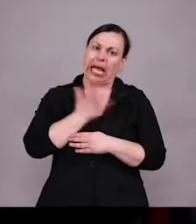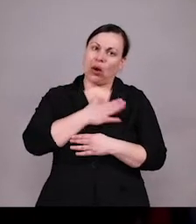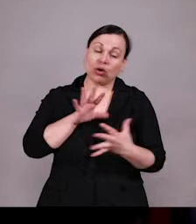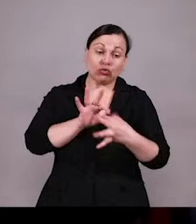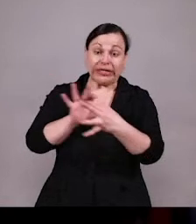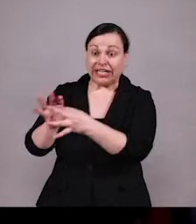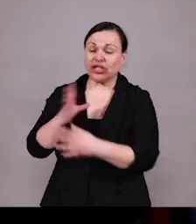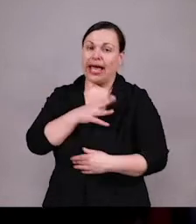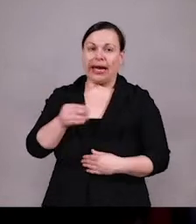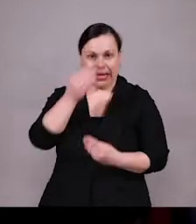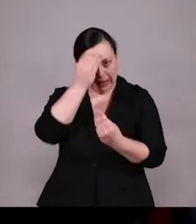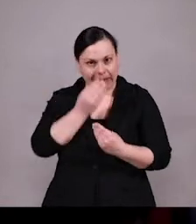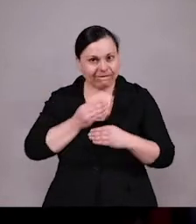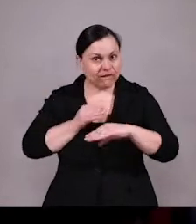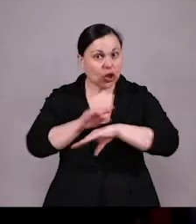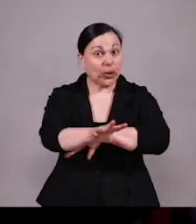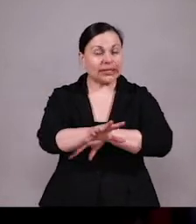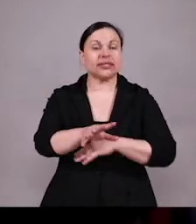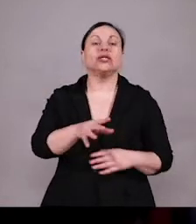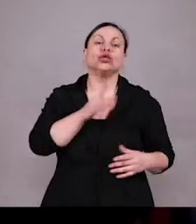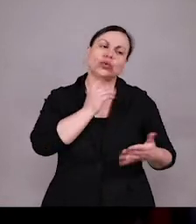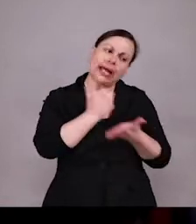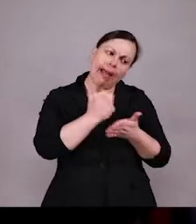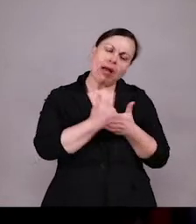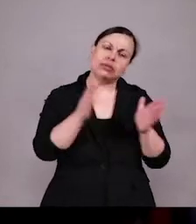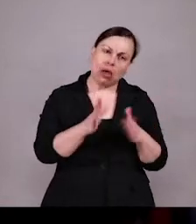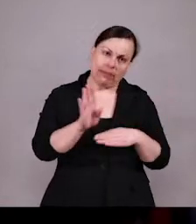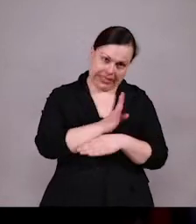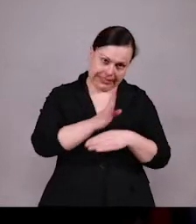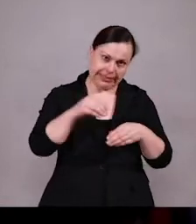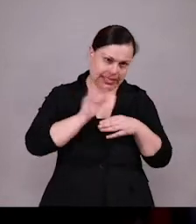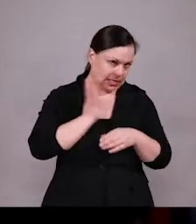to assist small businesses struggling around our state during the current economic downturn.